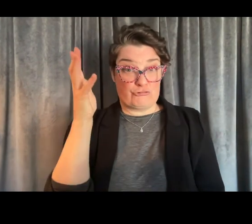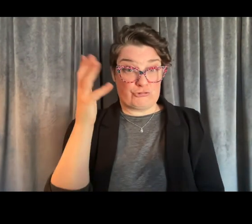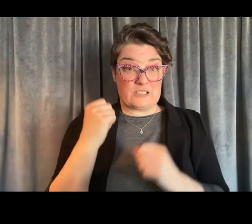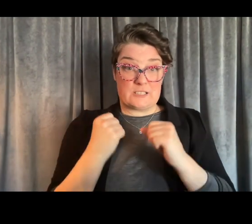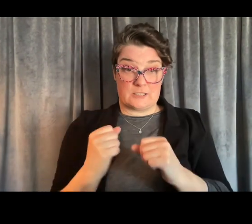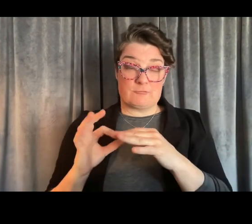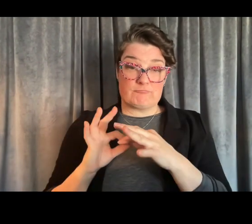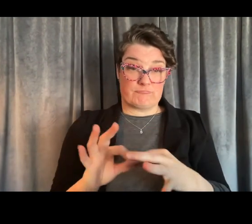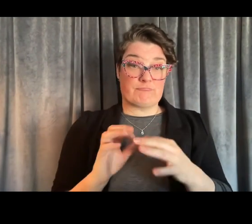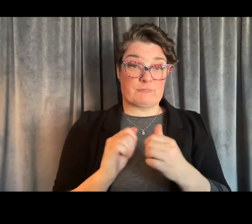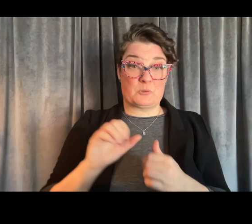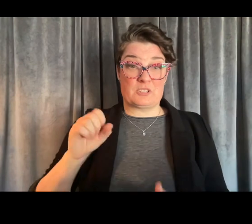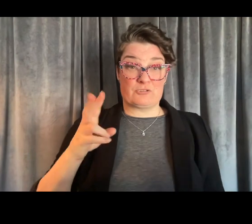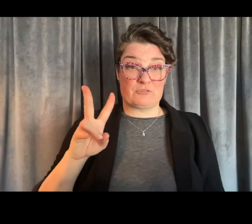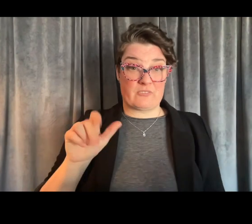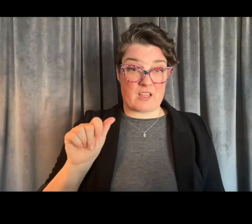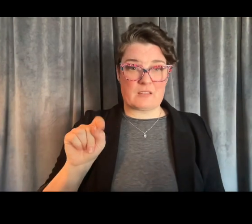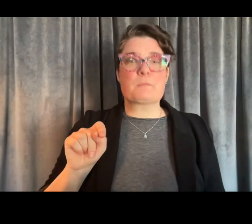with Shvat is the almond tree.